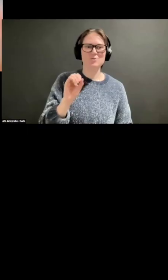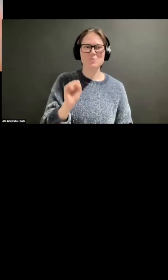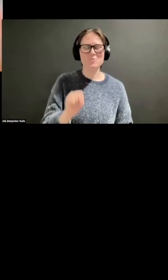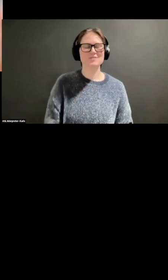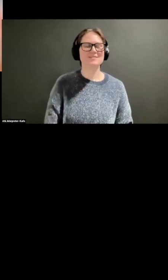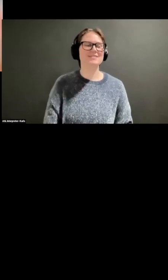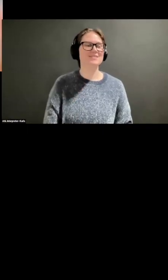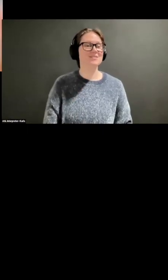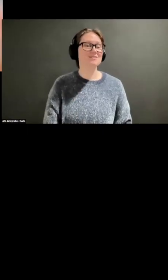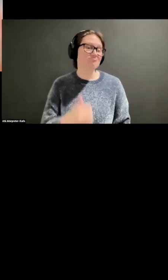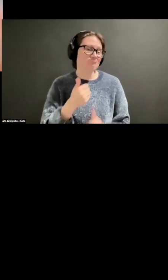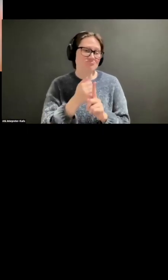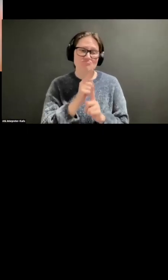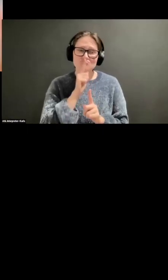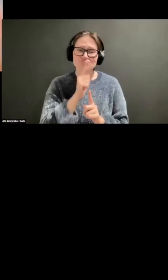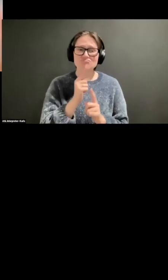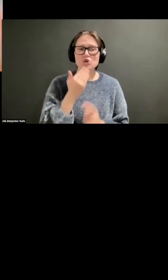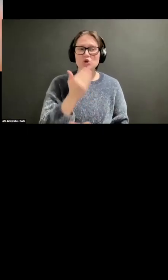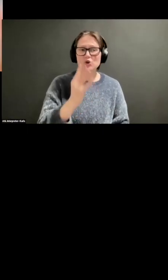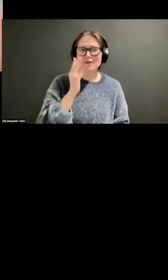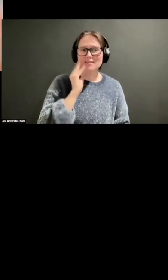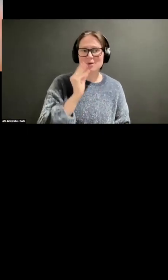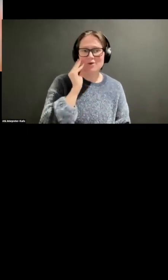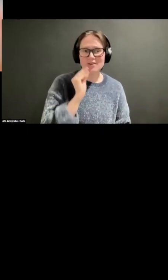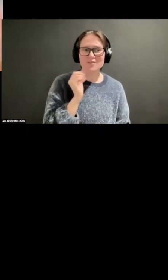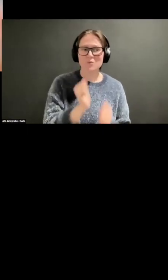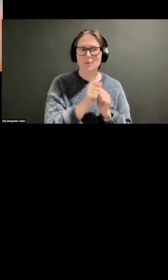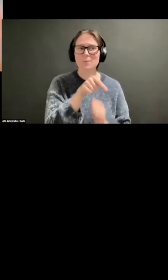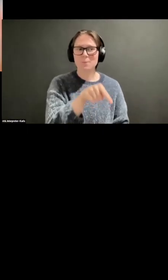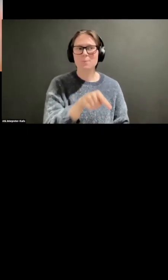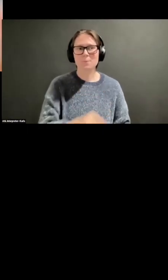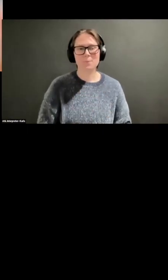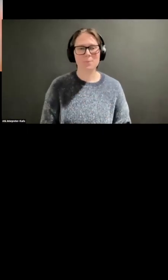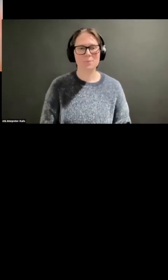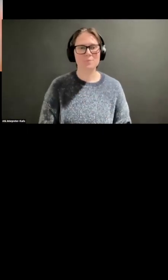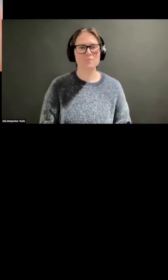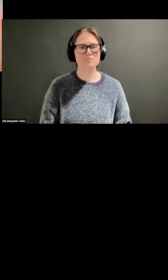experience um with this kid, but I was exhausted with